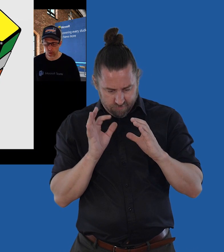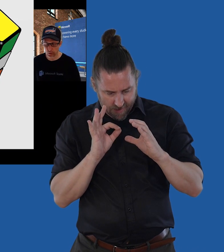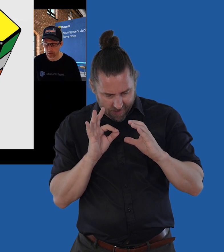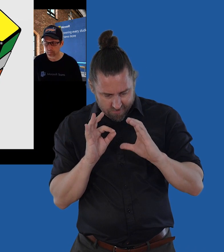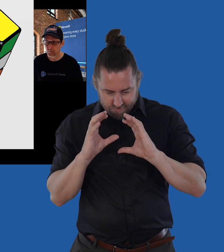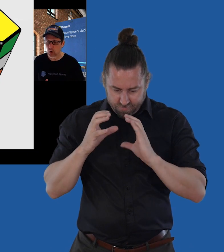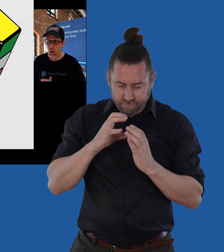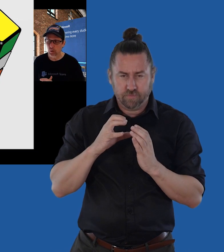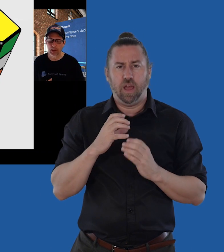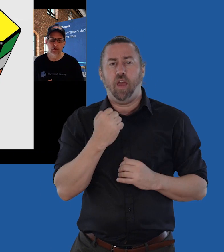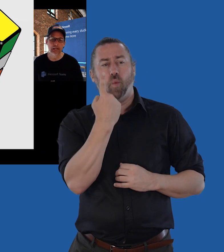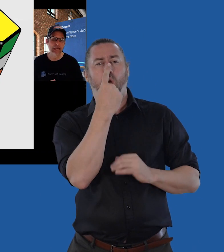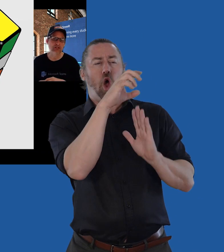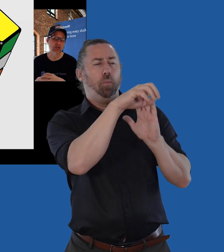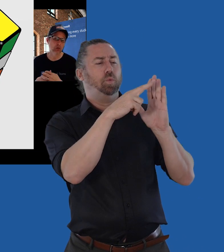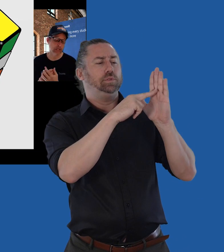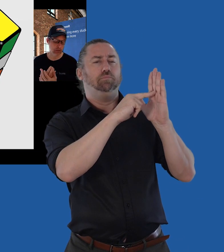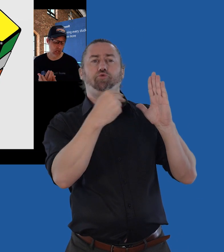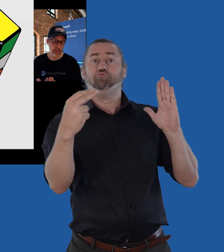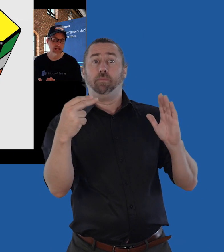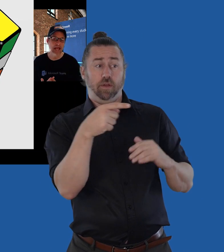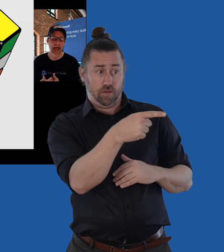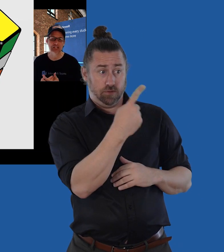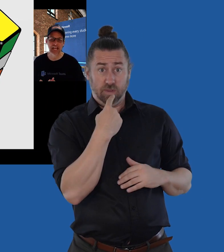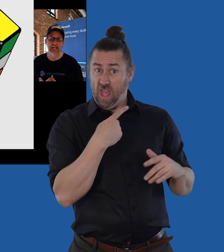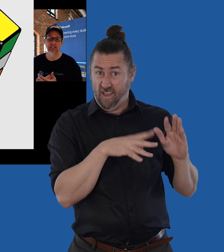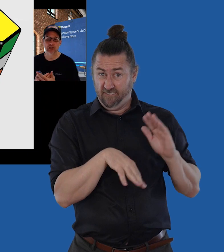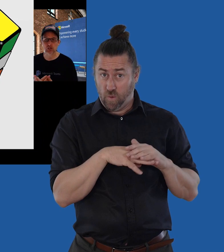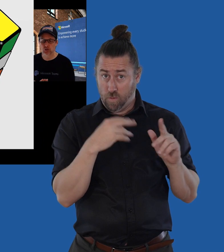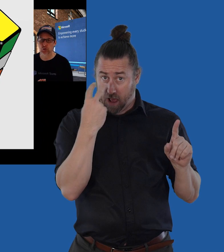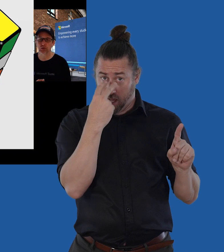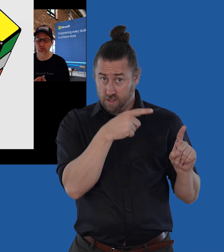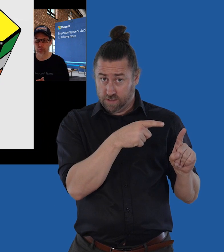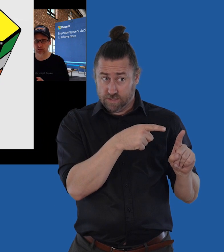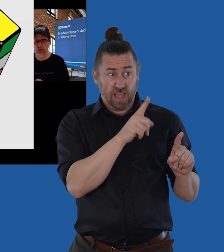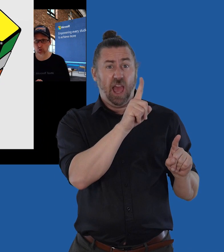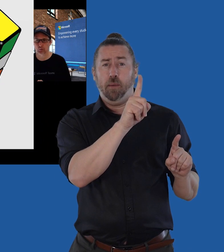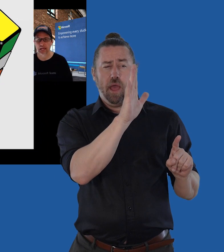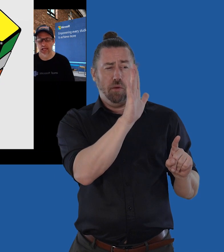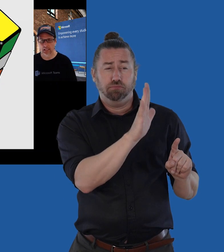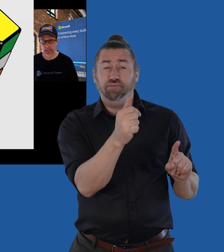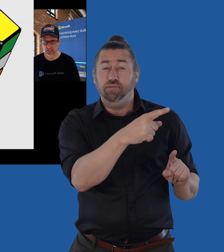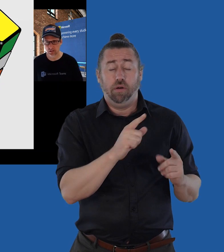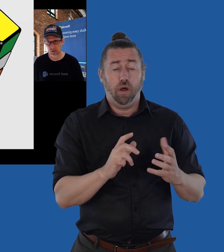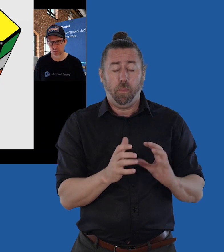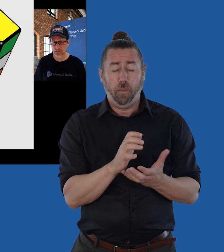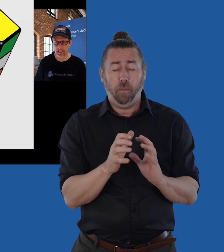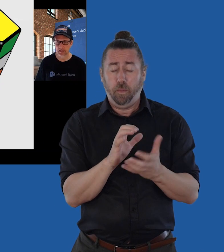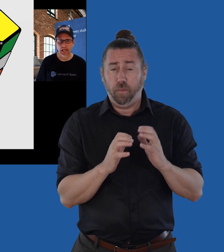programmer who apparently is totally blind and yet can do the Rubik's Cube in less than 30 seconds.